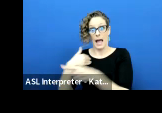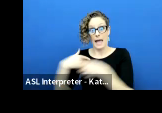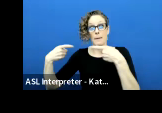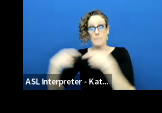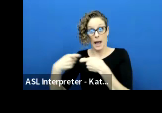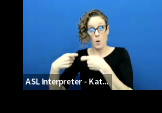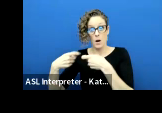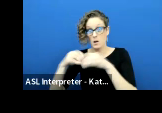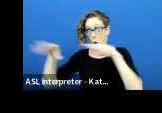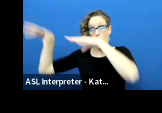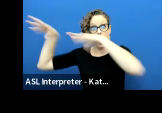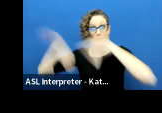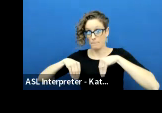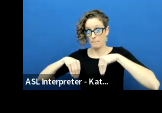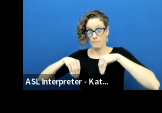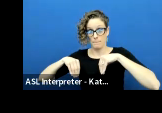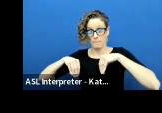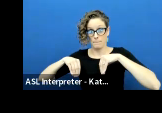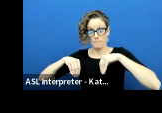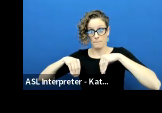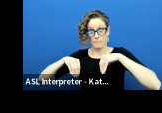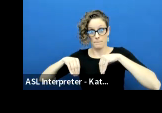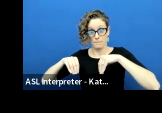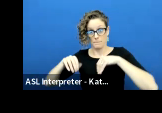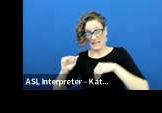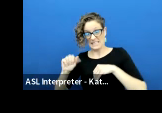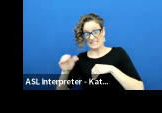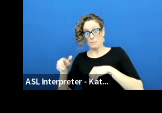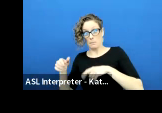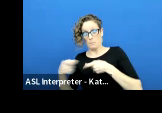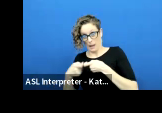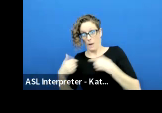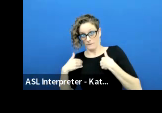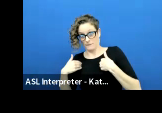lose actual physical AC power to his house he's going to be able to do everything with his voice